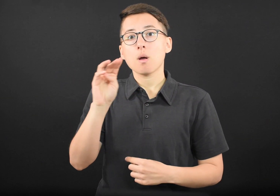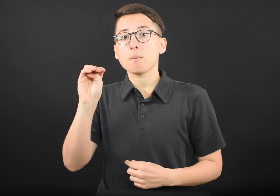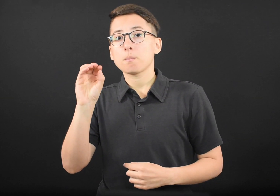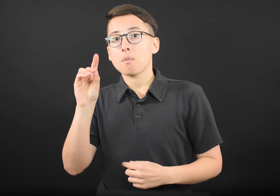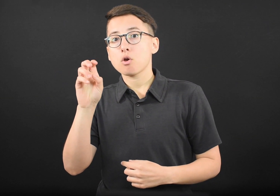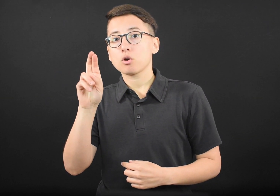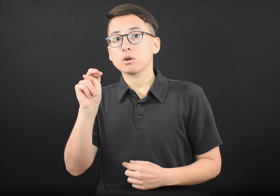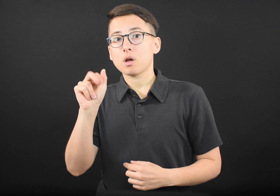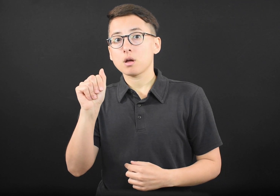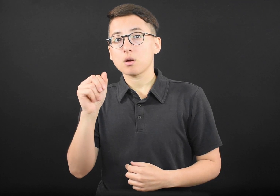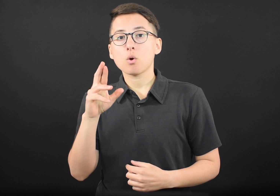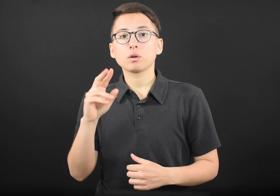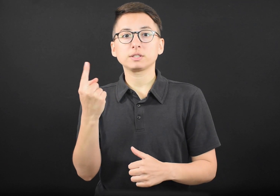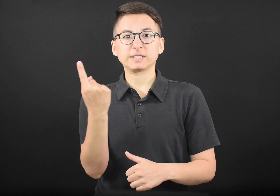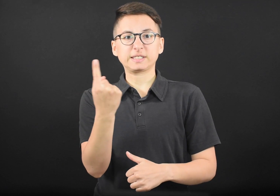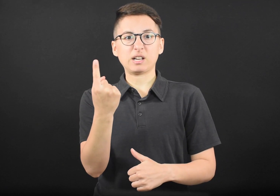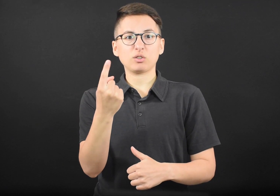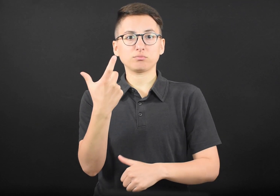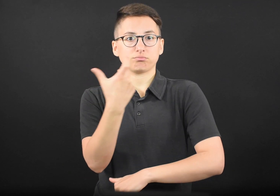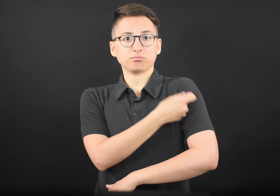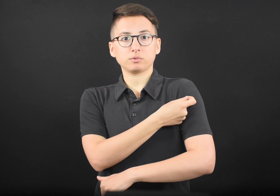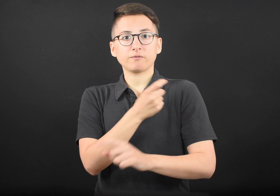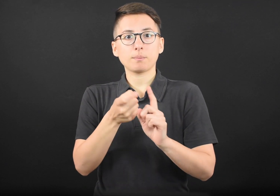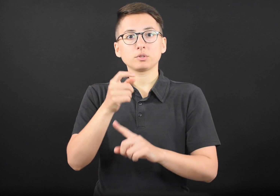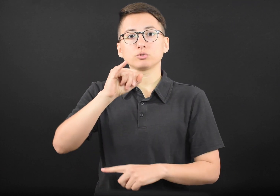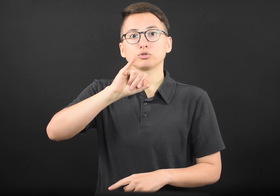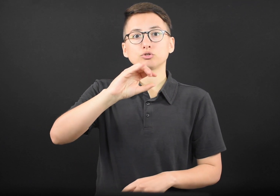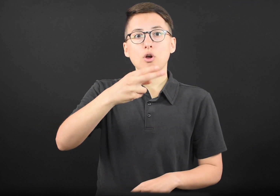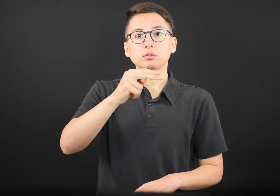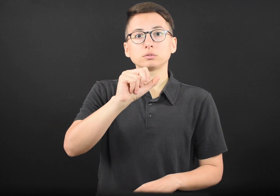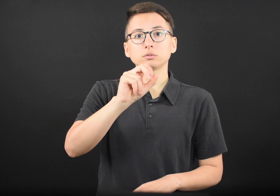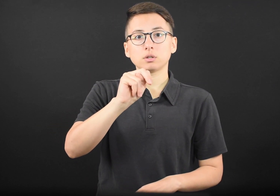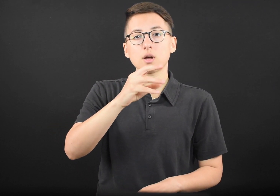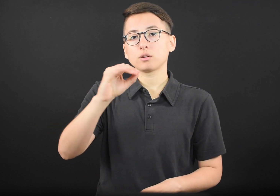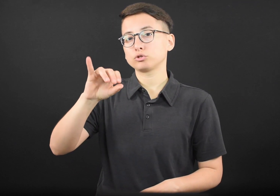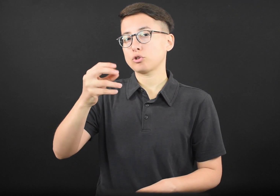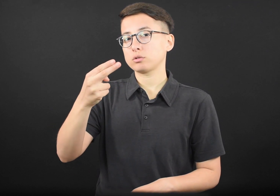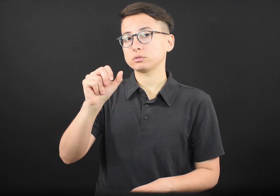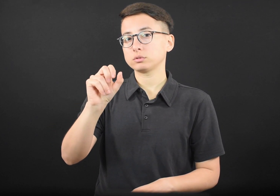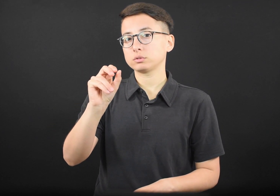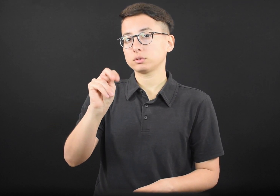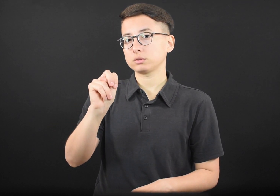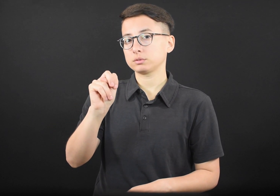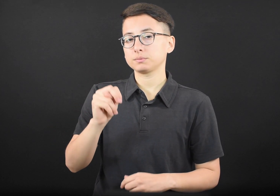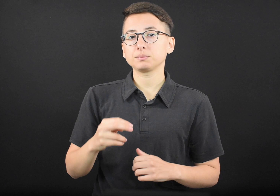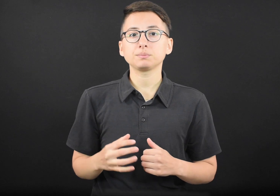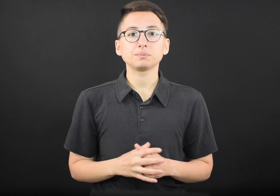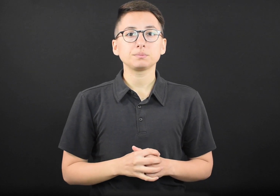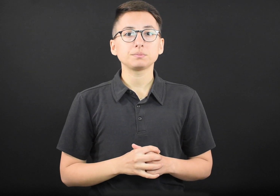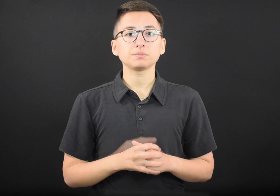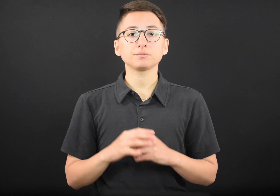or Moderna COVID-19 vaccine, or the single-dose Johnson & Johnson/Janssen COVID-19